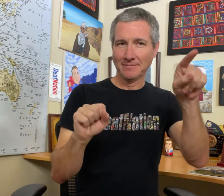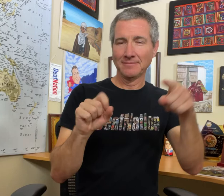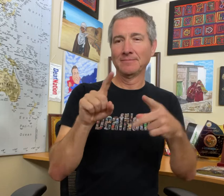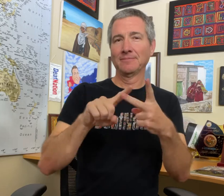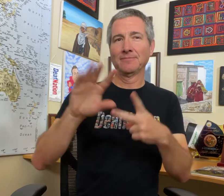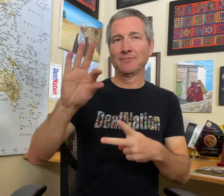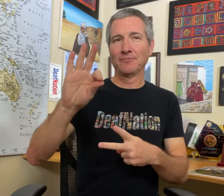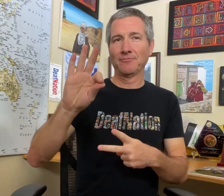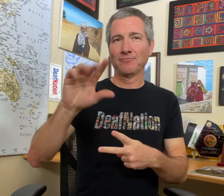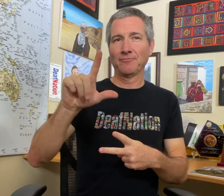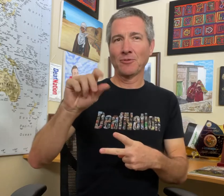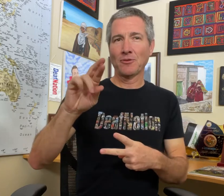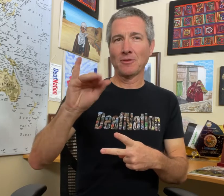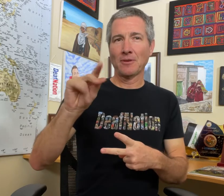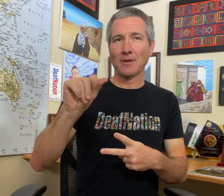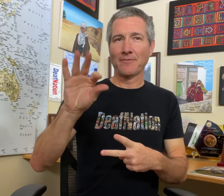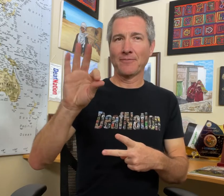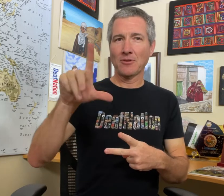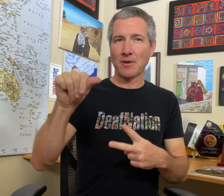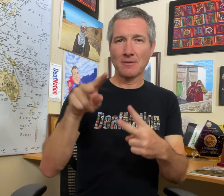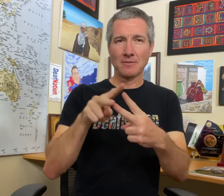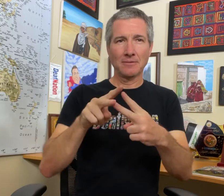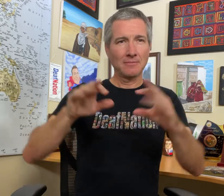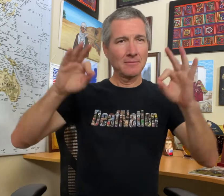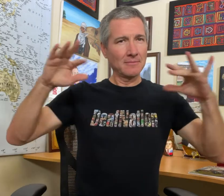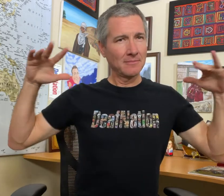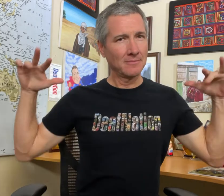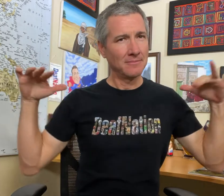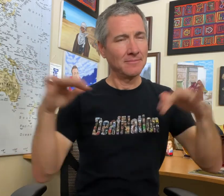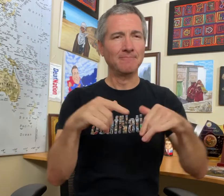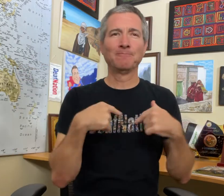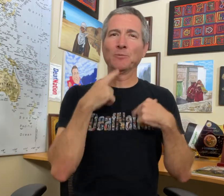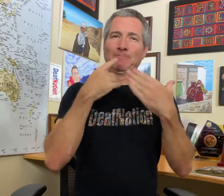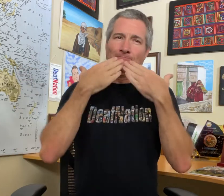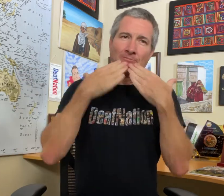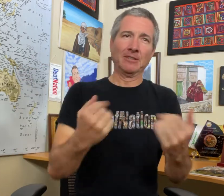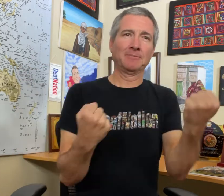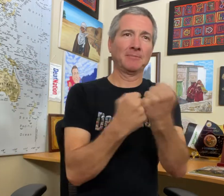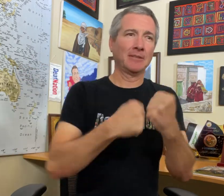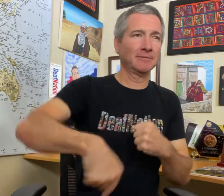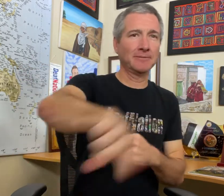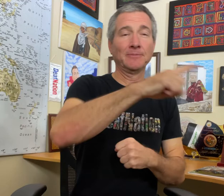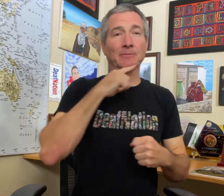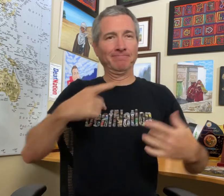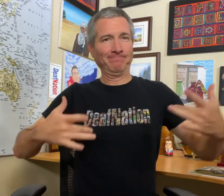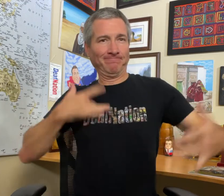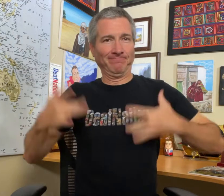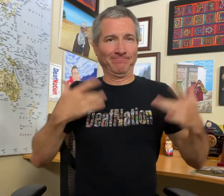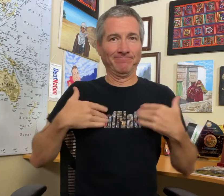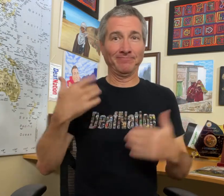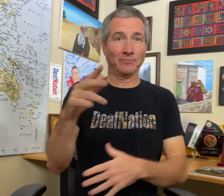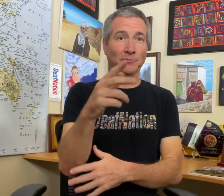and Florida. We had a great crowd at those events. I want to say Thank You to our sponsors.